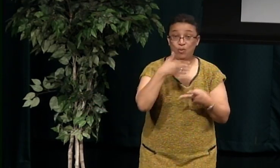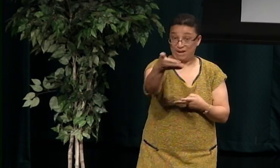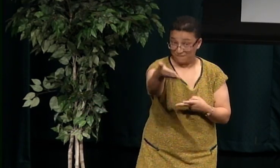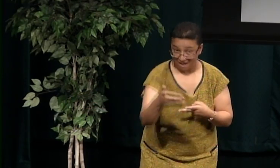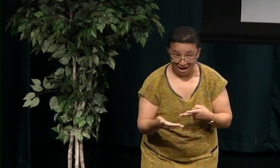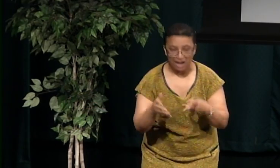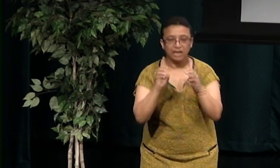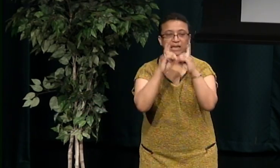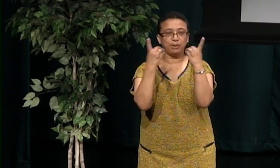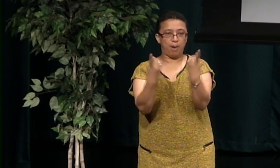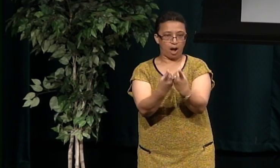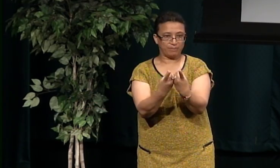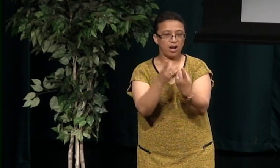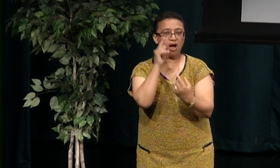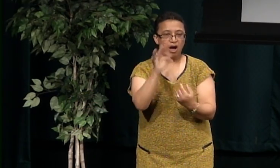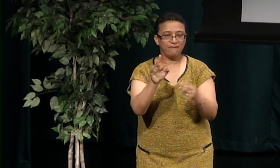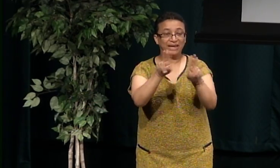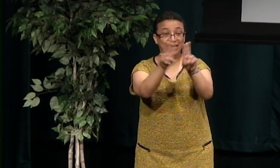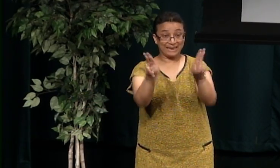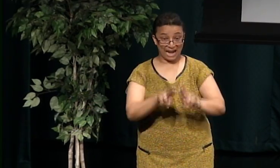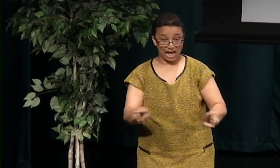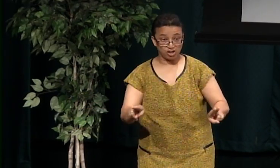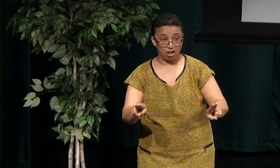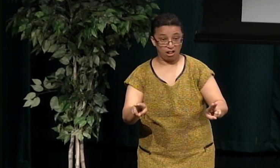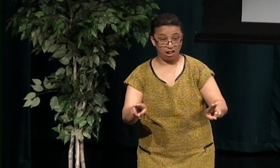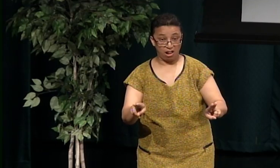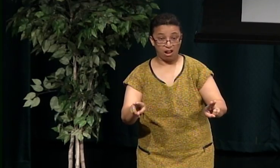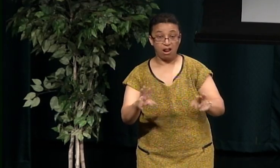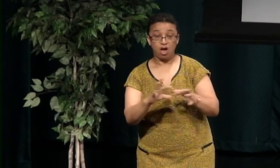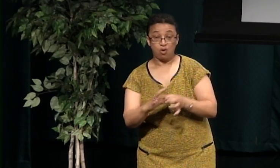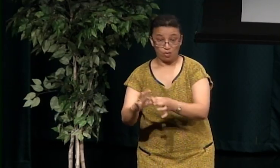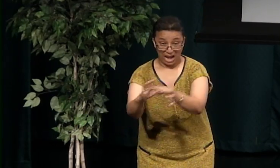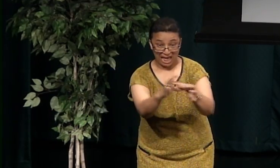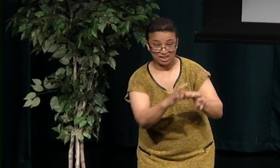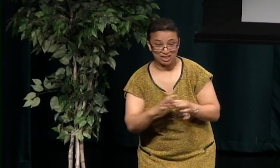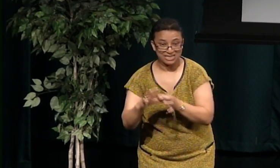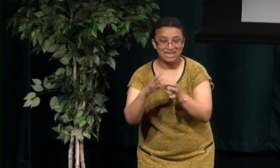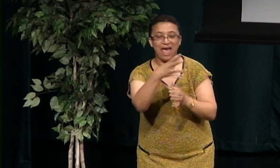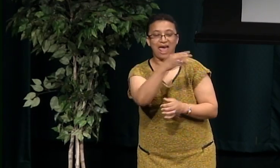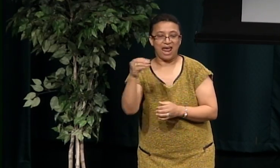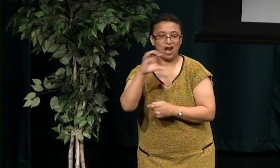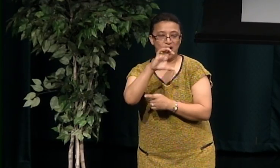to understand why this was important. We also invited the Department of International Relations